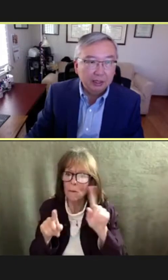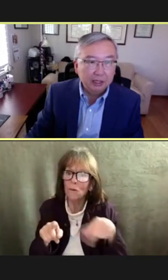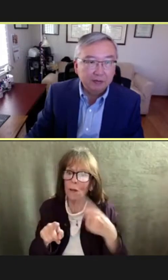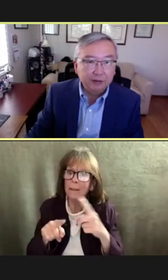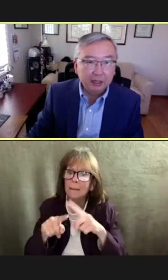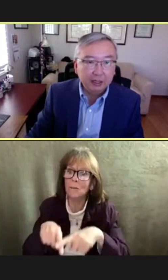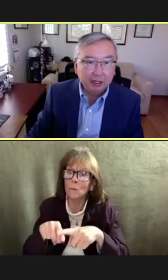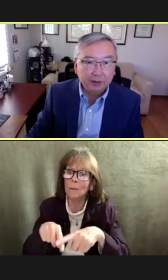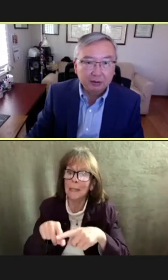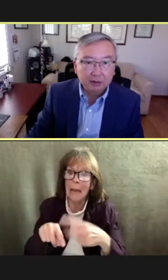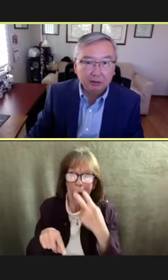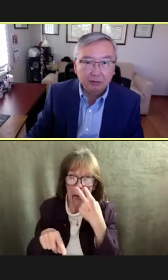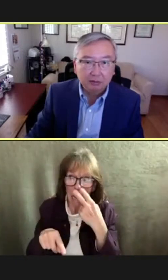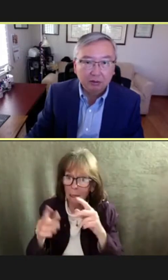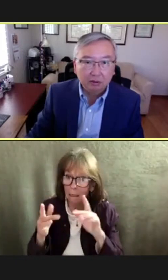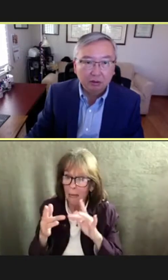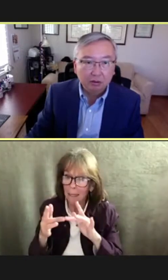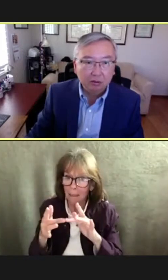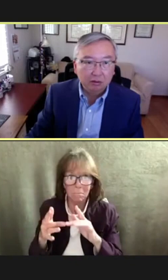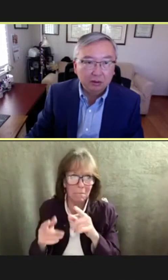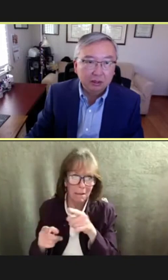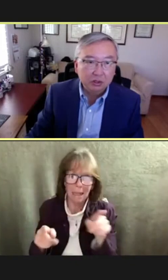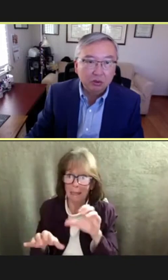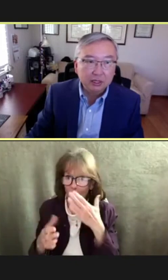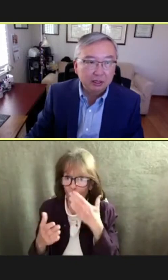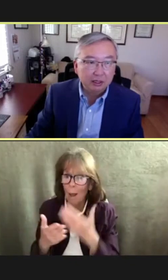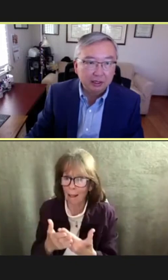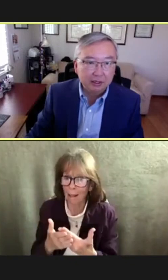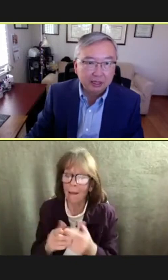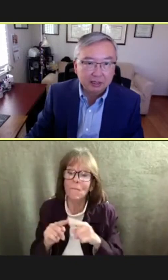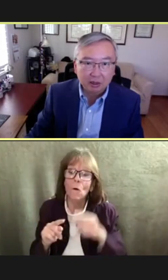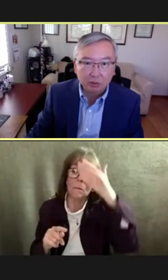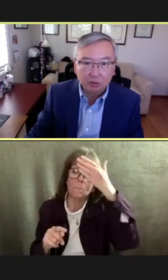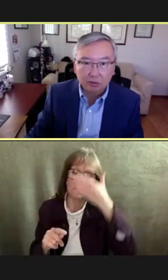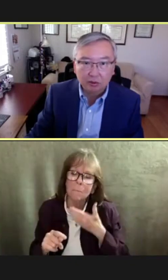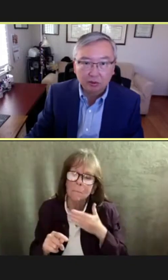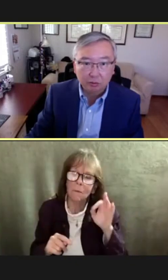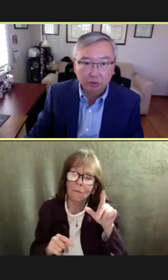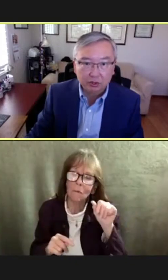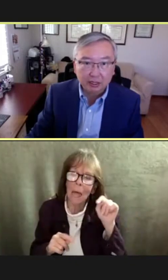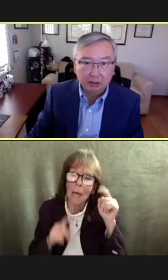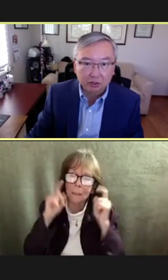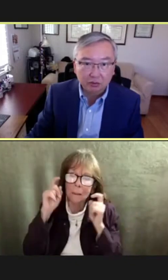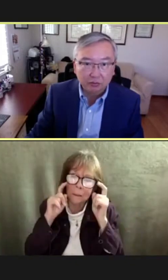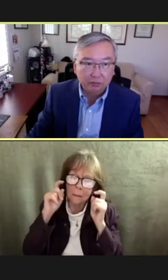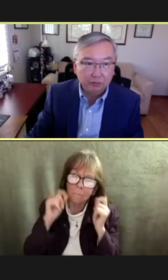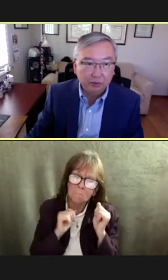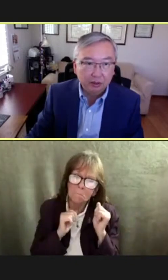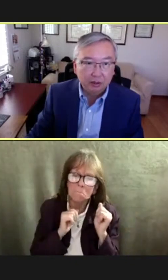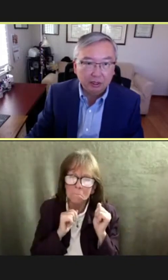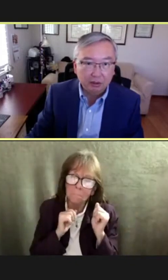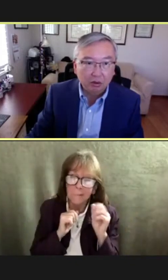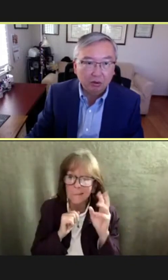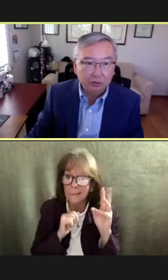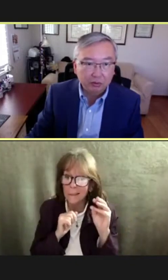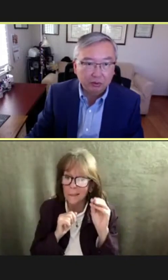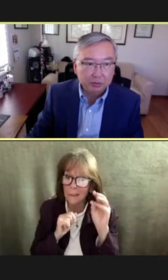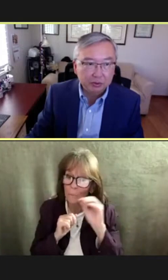Has a flat effect, it's only 60% or so in all three groups.